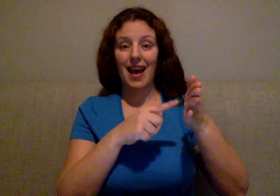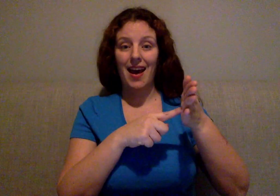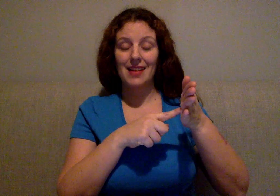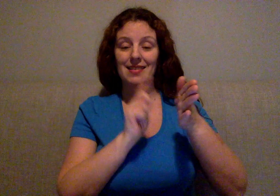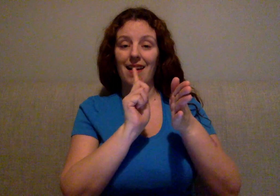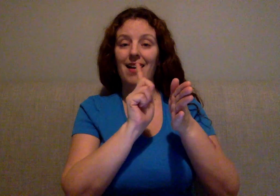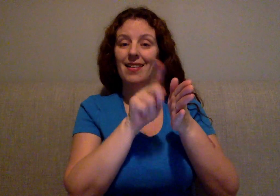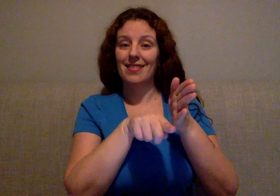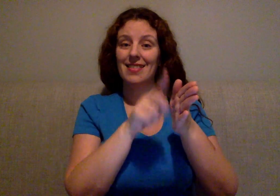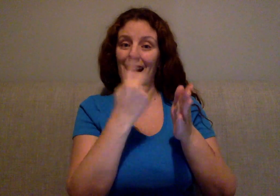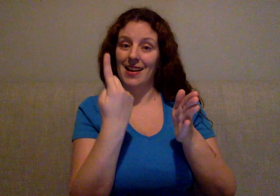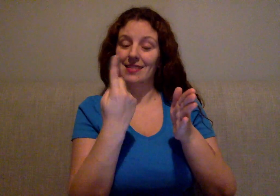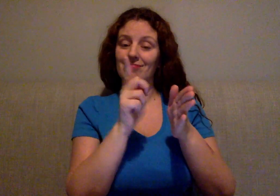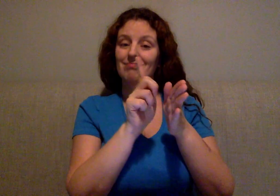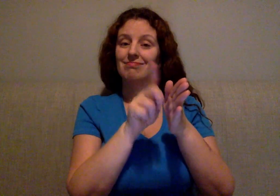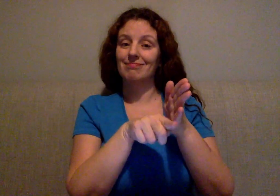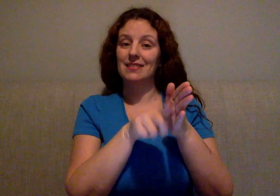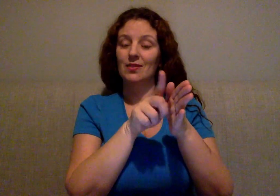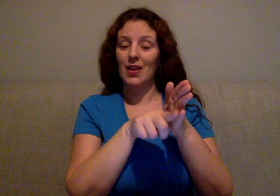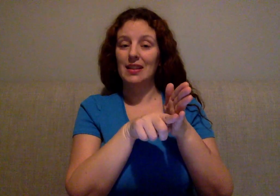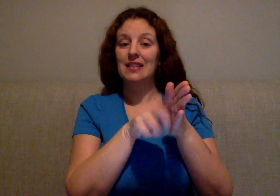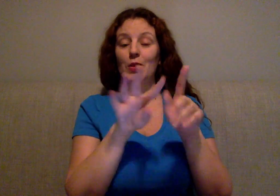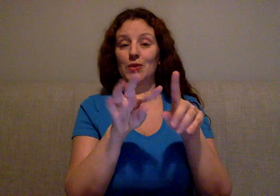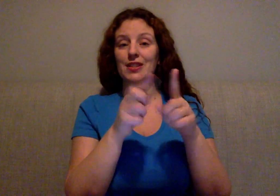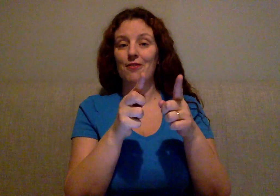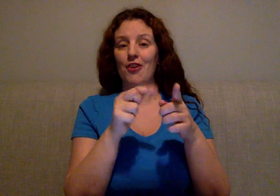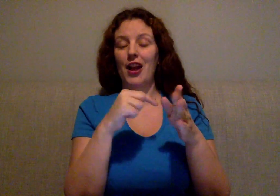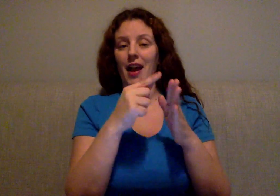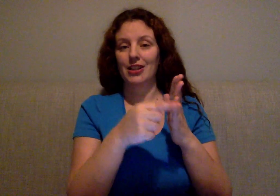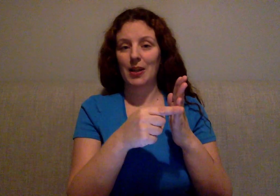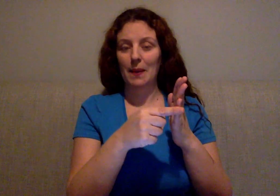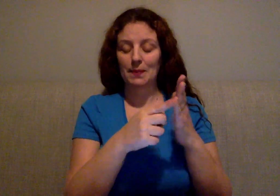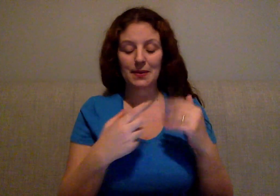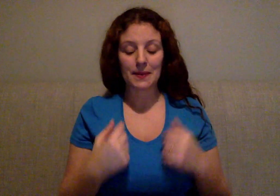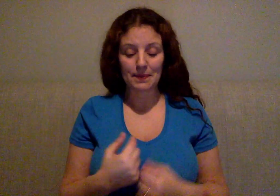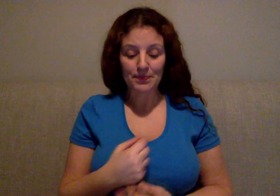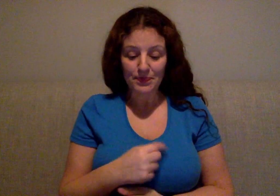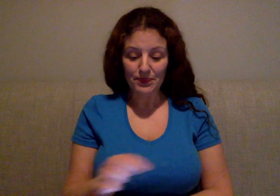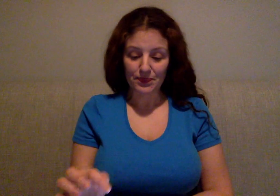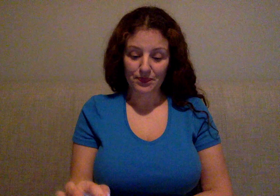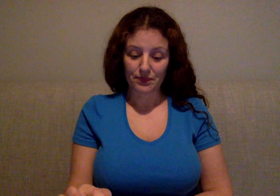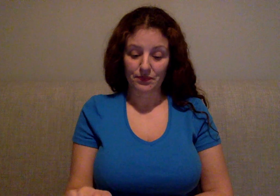Notice clock has two different handshapes